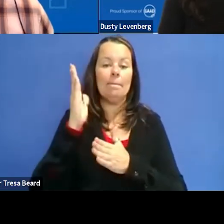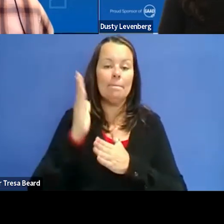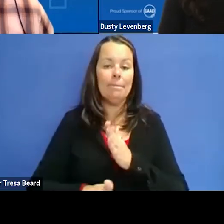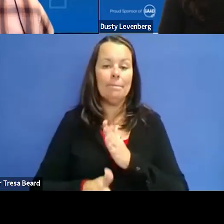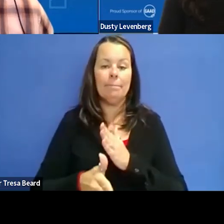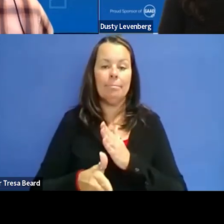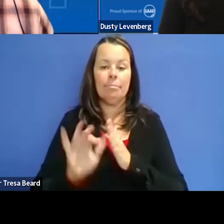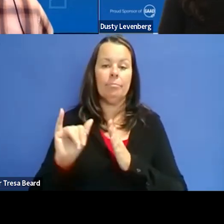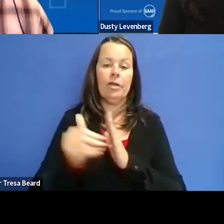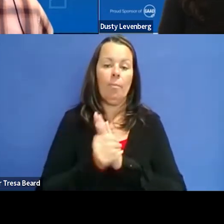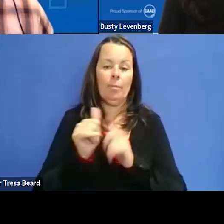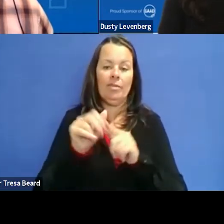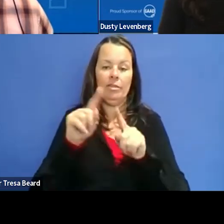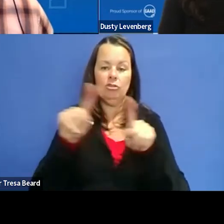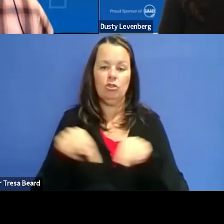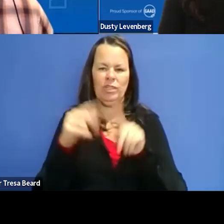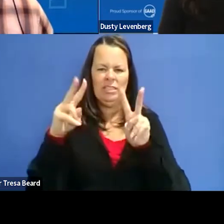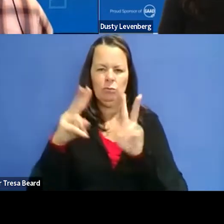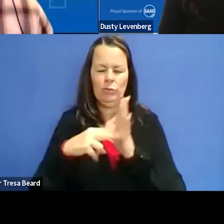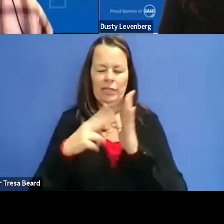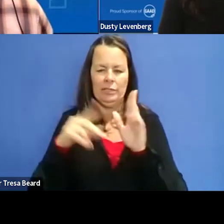Thoughts? Dennis Lembree: We looked into that -- we looked into that briefly over the past year.